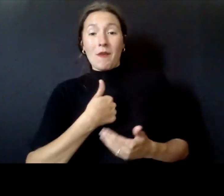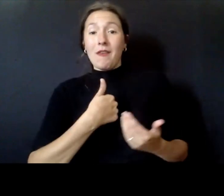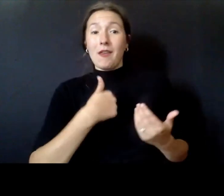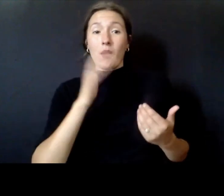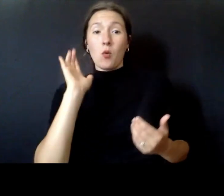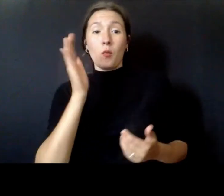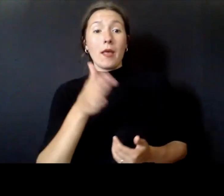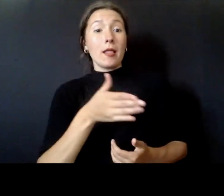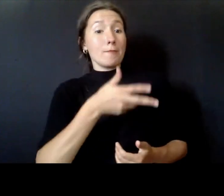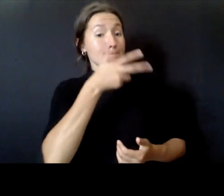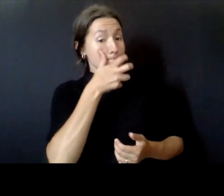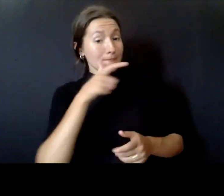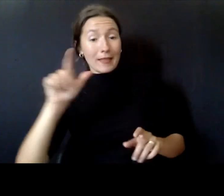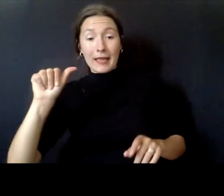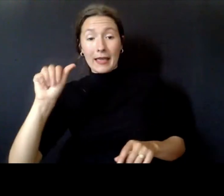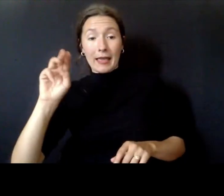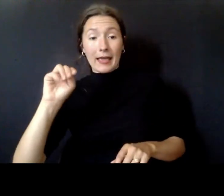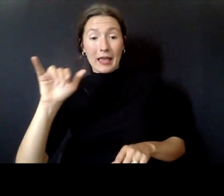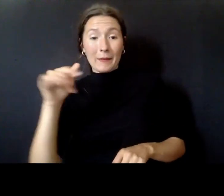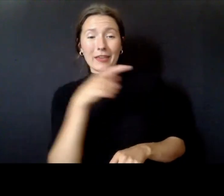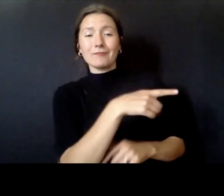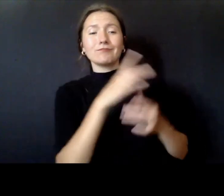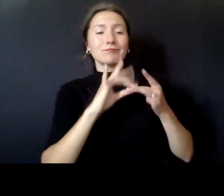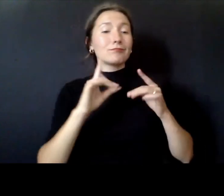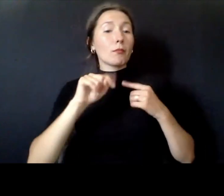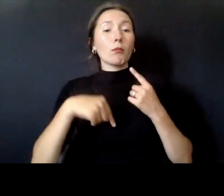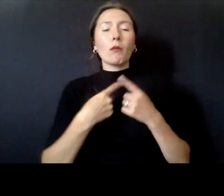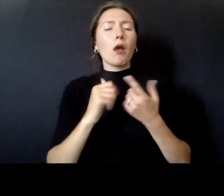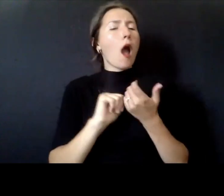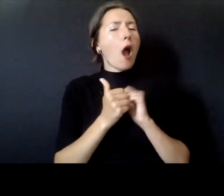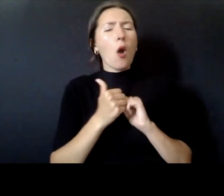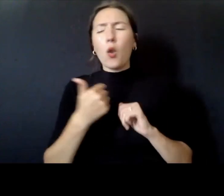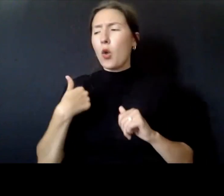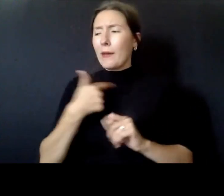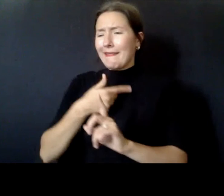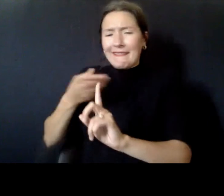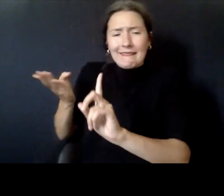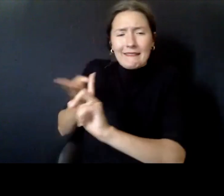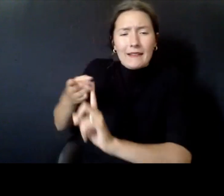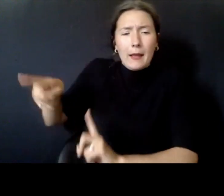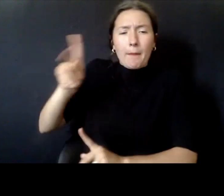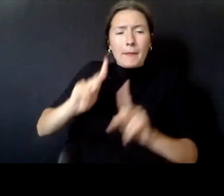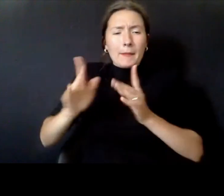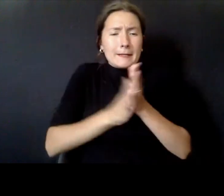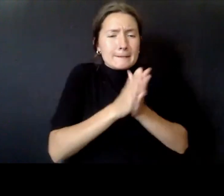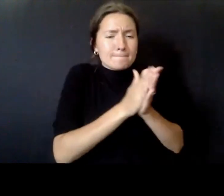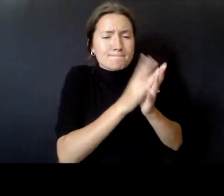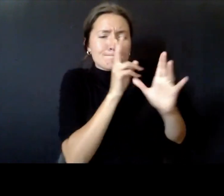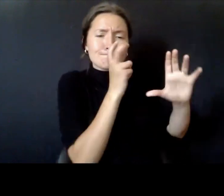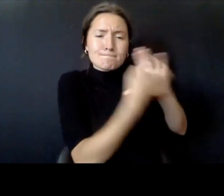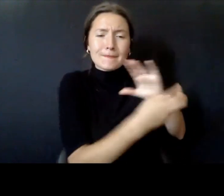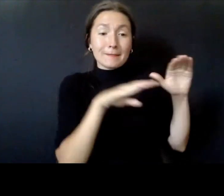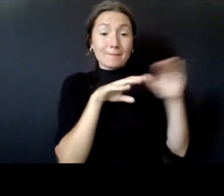coming up in about half an hour and with that um thanks everyone we'll see you soon thank you okay